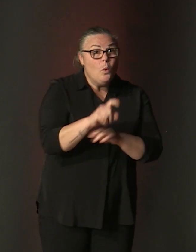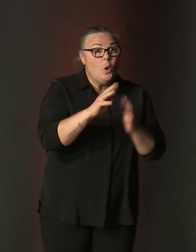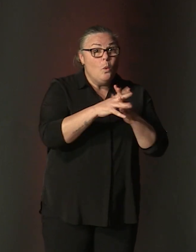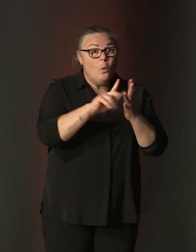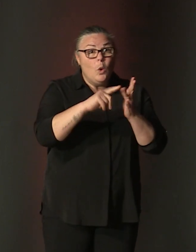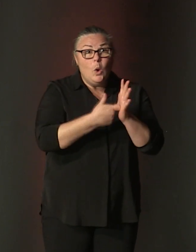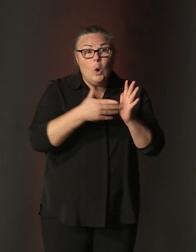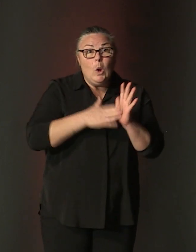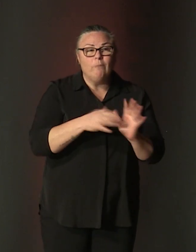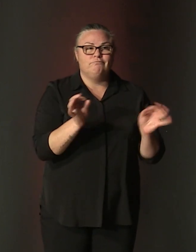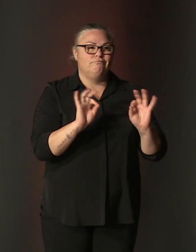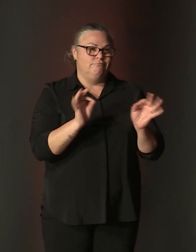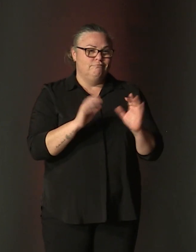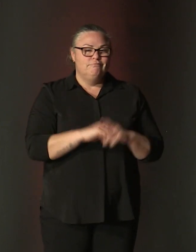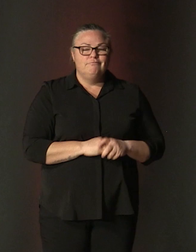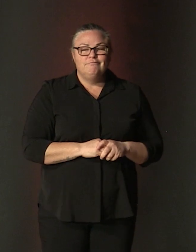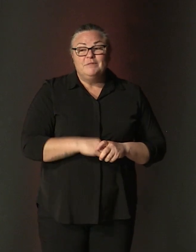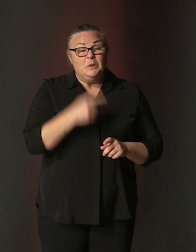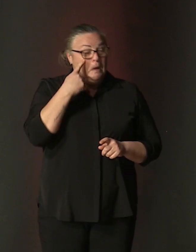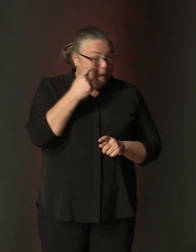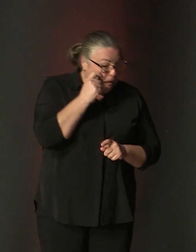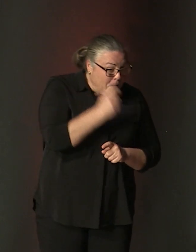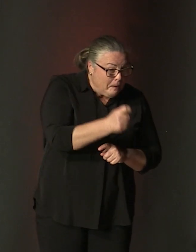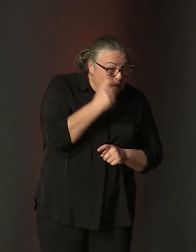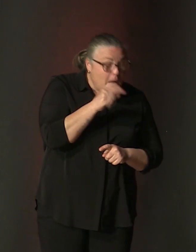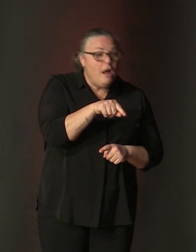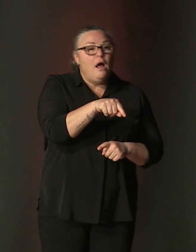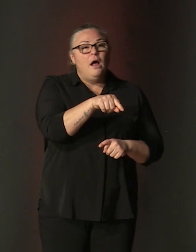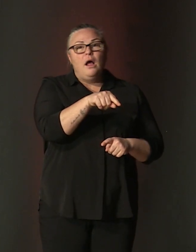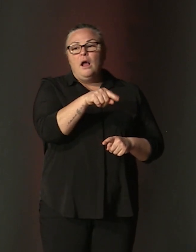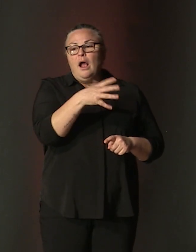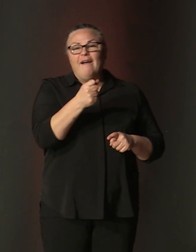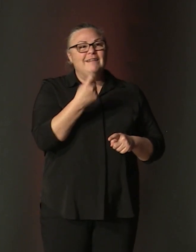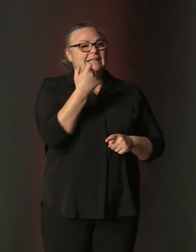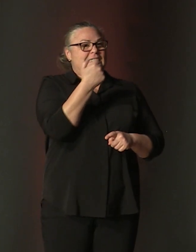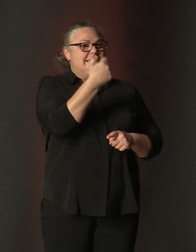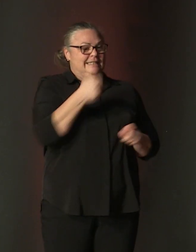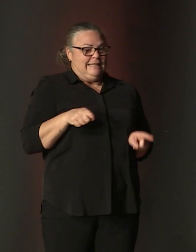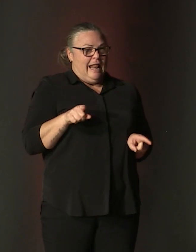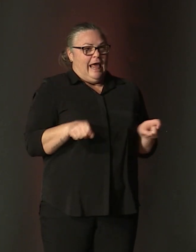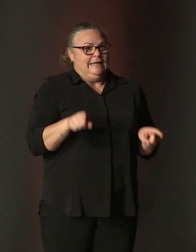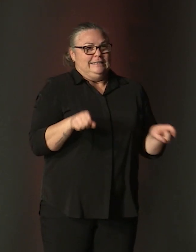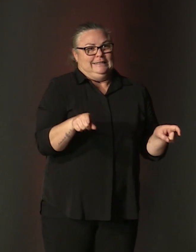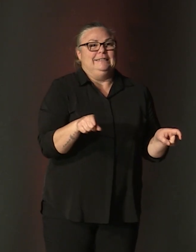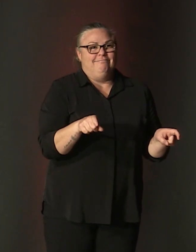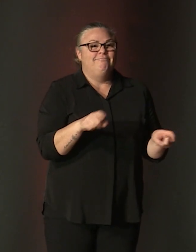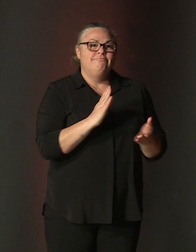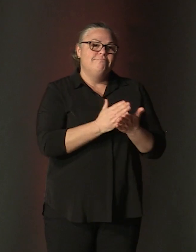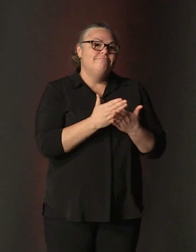So they are insects. Yes. And those critters are the larvae of the darkling beetle, Zophobas morio.